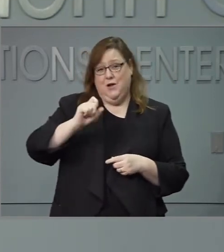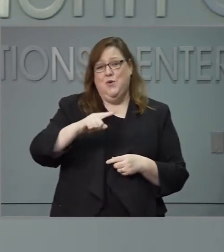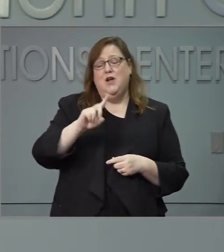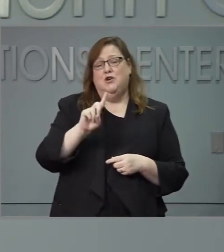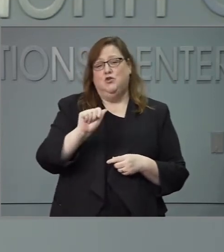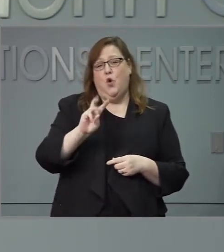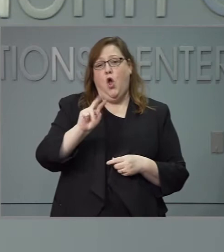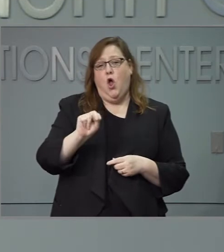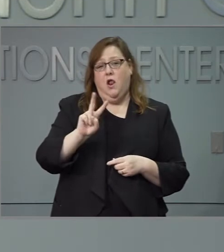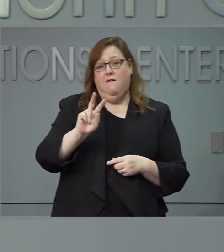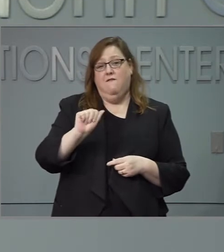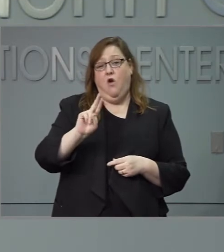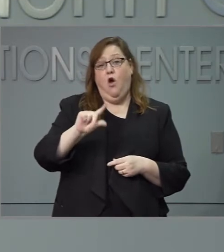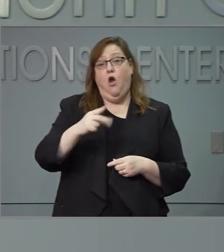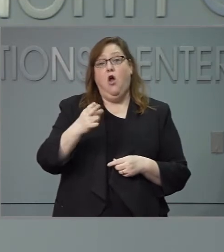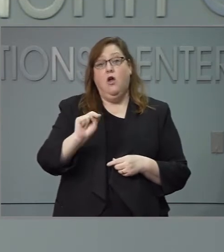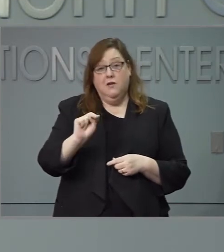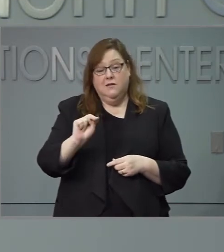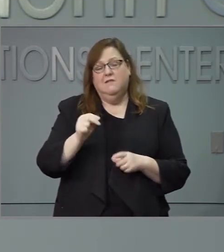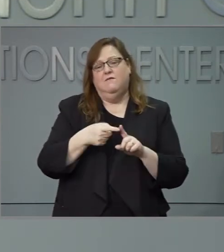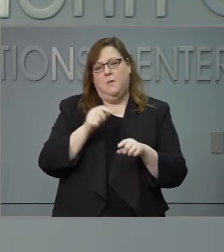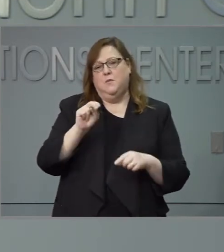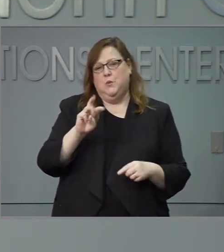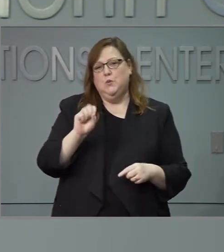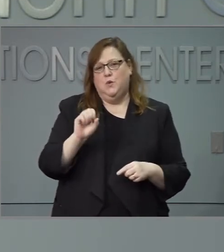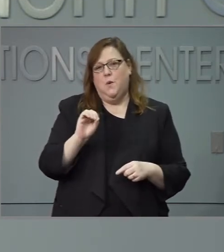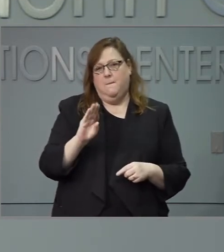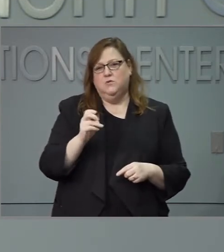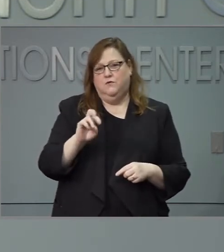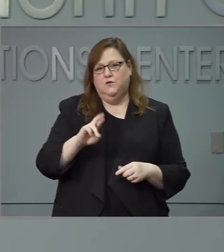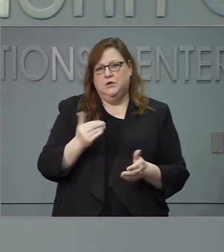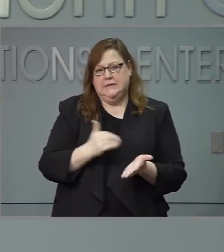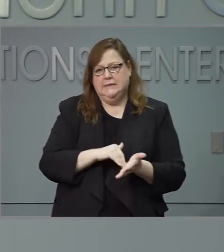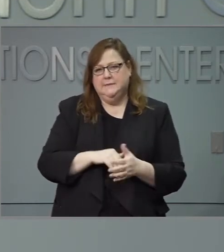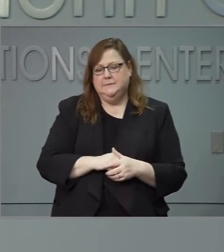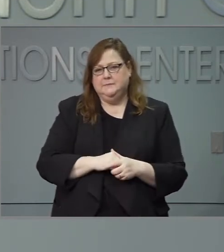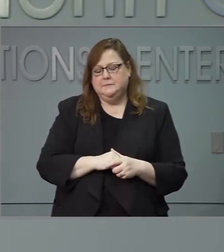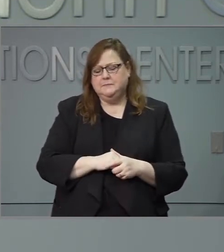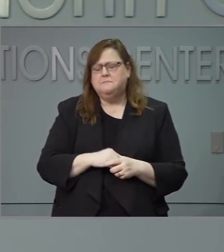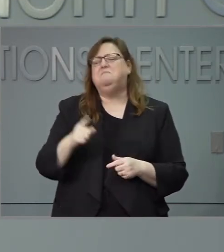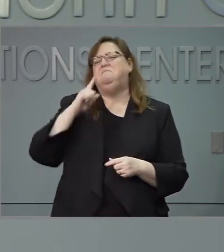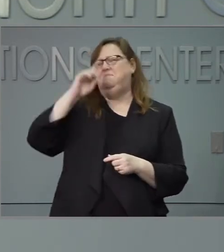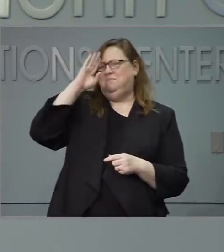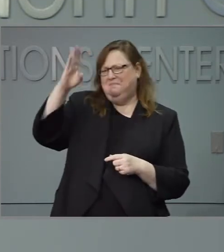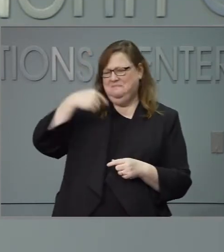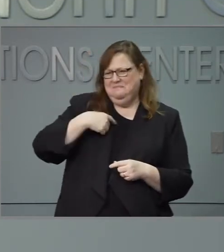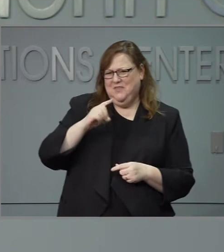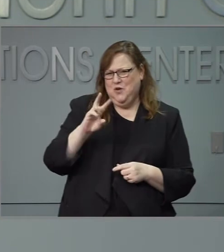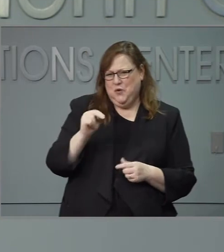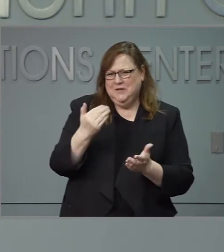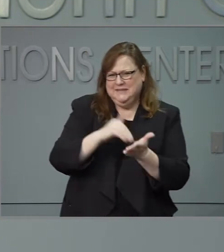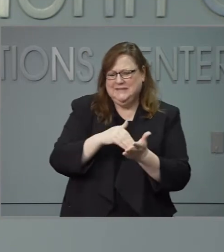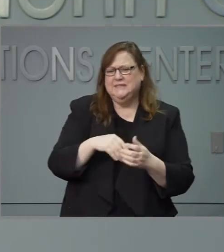SABÍA EL OBJETIVO, CÓMO ESTAMOS LISTADOS PARA LA CLASE, POR ESO PROVO TÉ CONTRA ESO >> Mr. Goforth: OTRAS PREGUNTAS